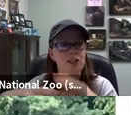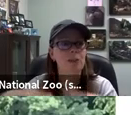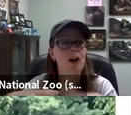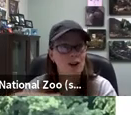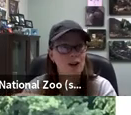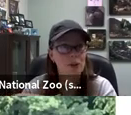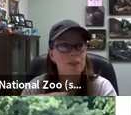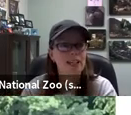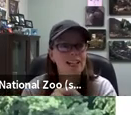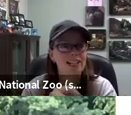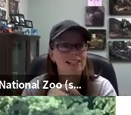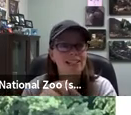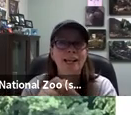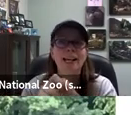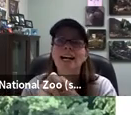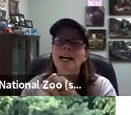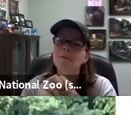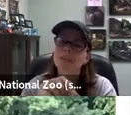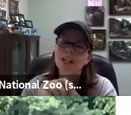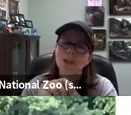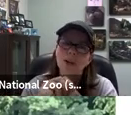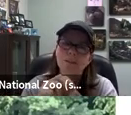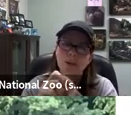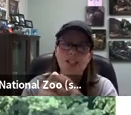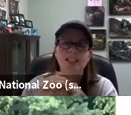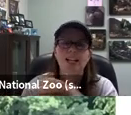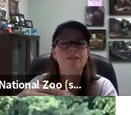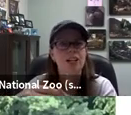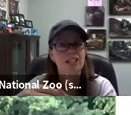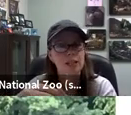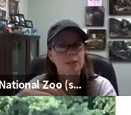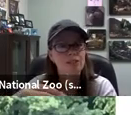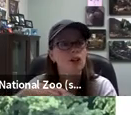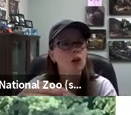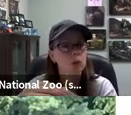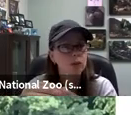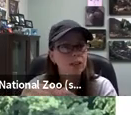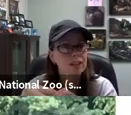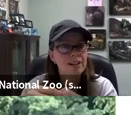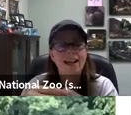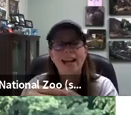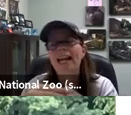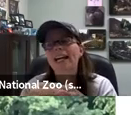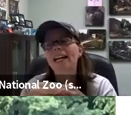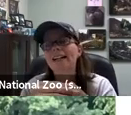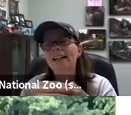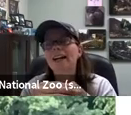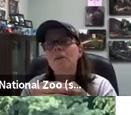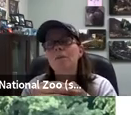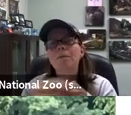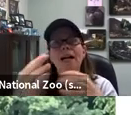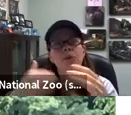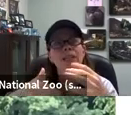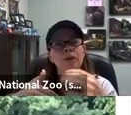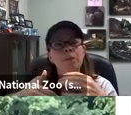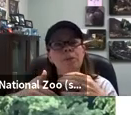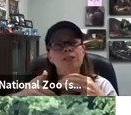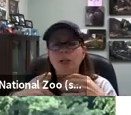bit harder because you know unfortunately a lot of our exhibits are older